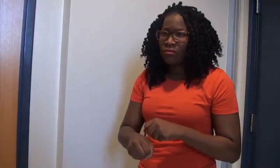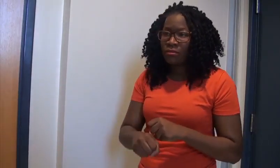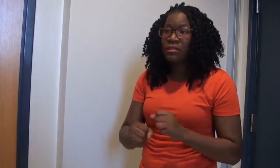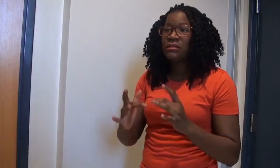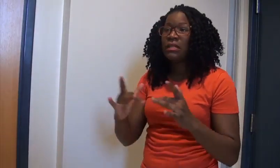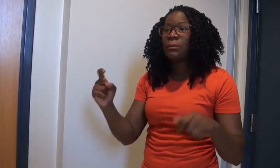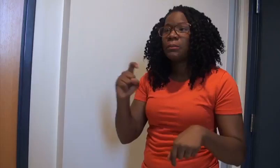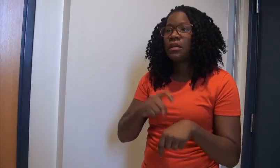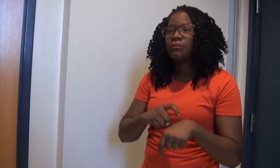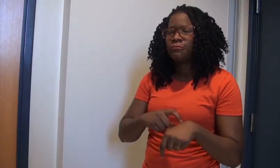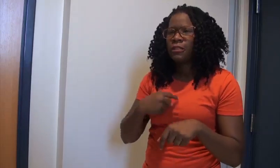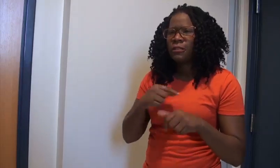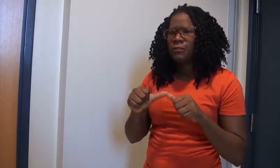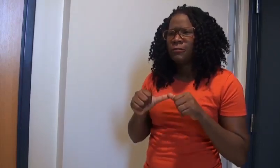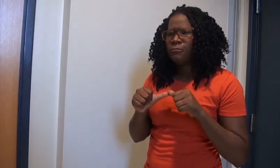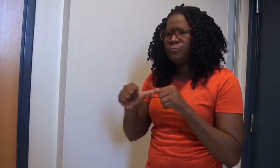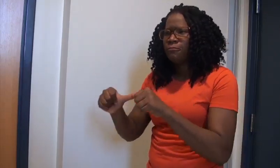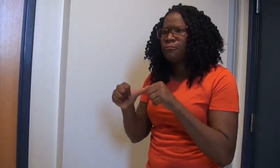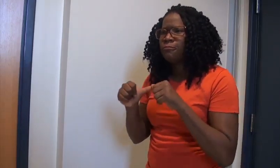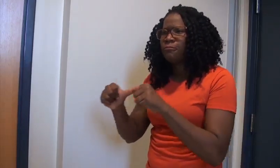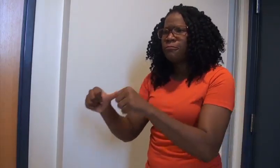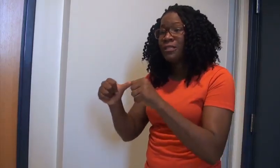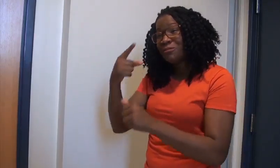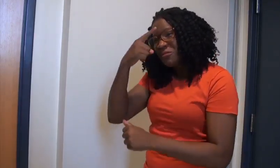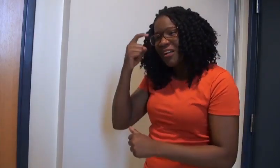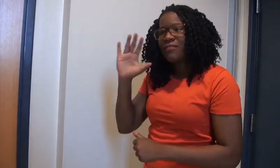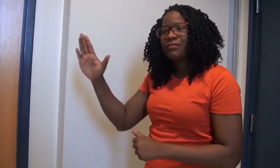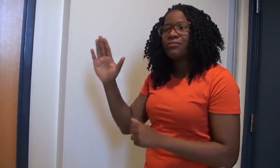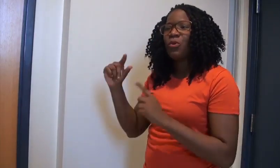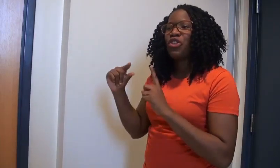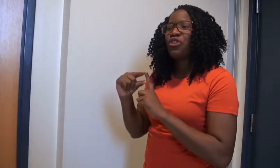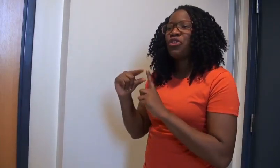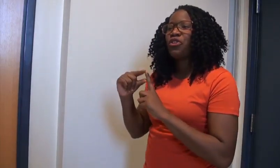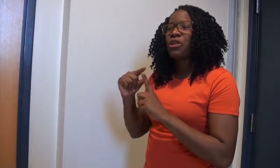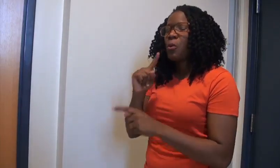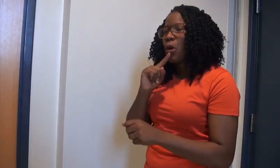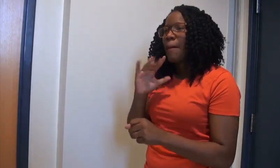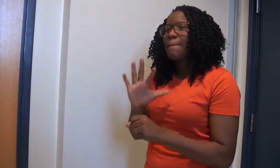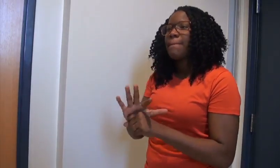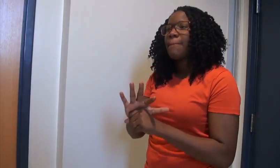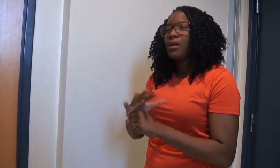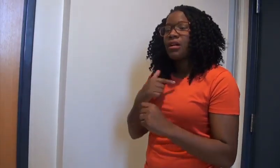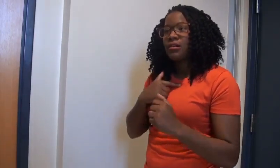But I have never forgotten what he asked me to commit to.